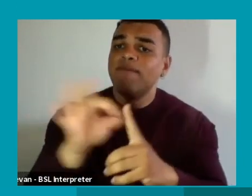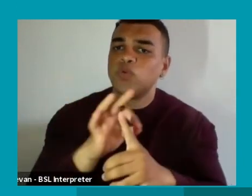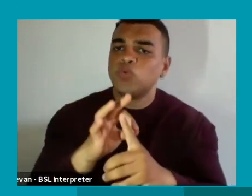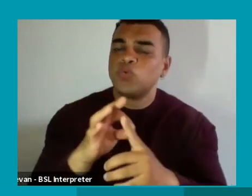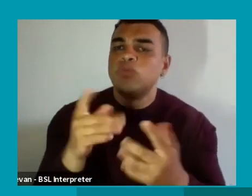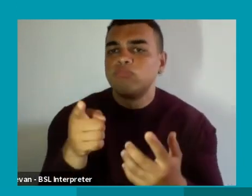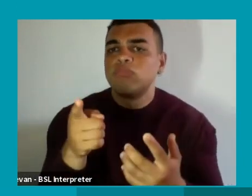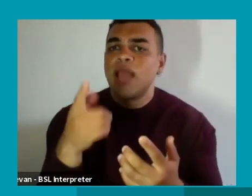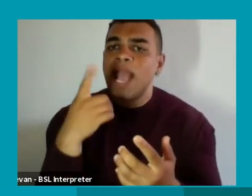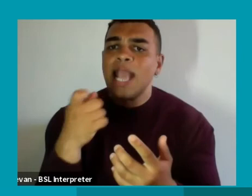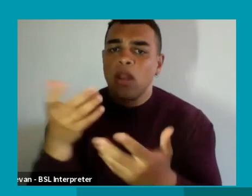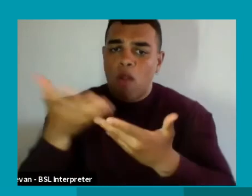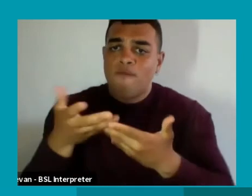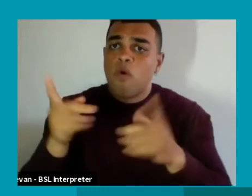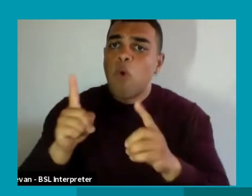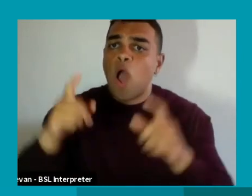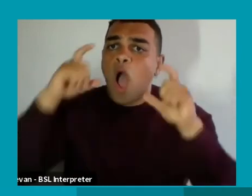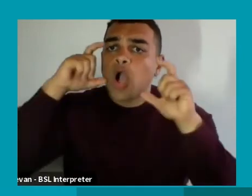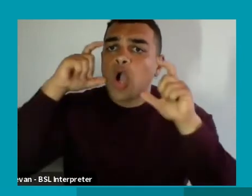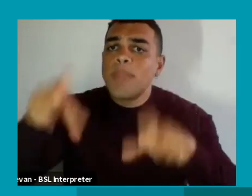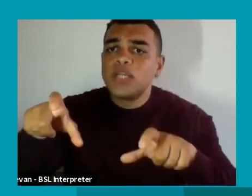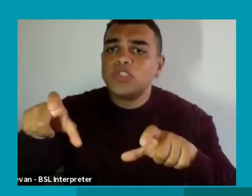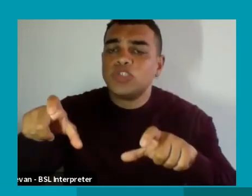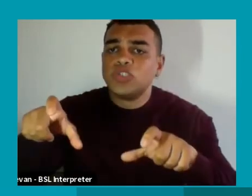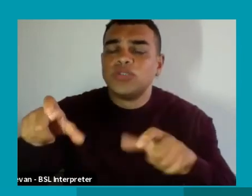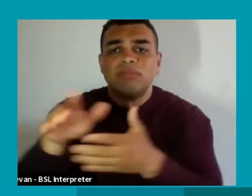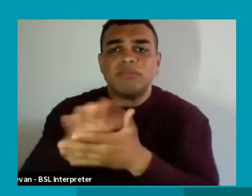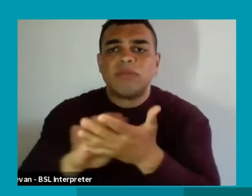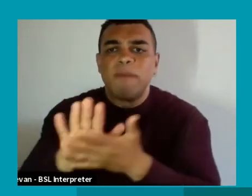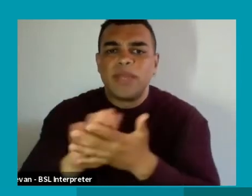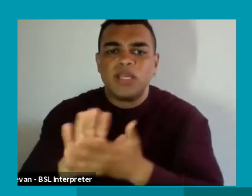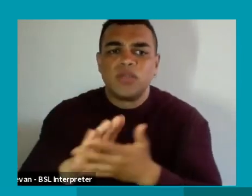How can I be supported? How can I be at my best if you want